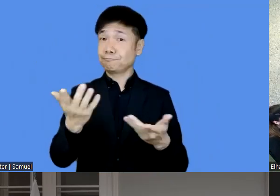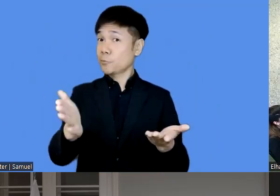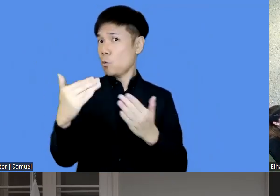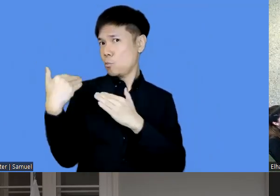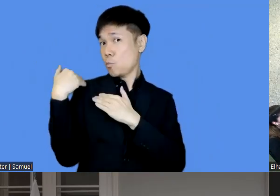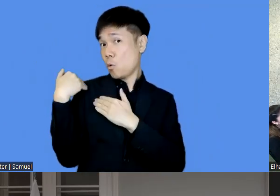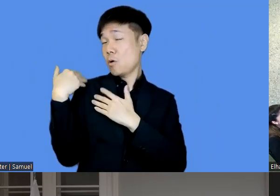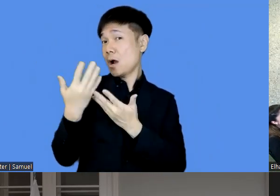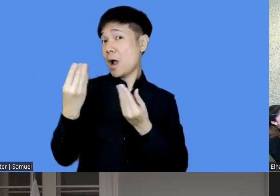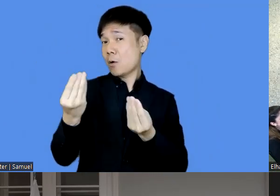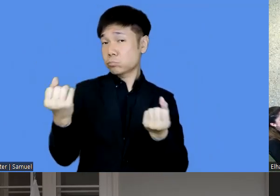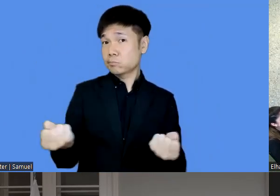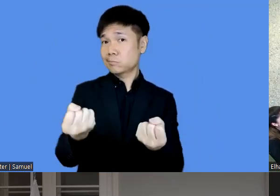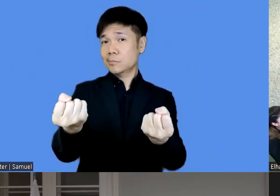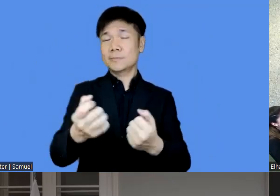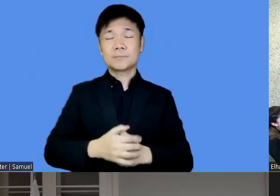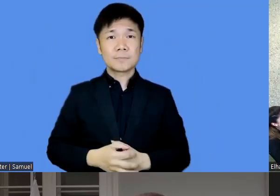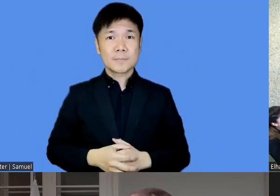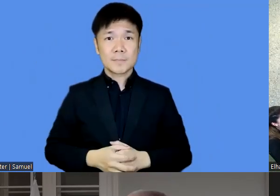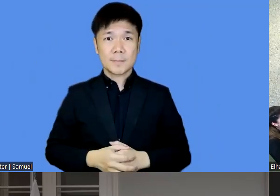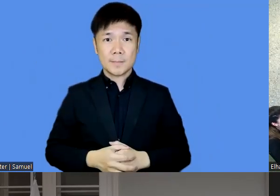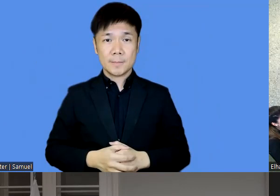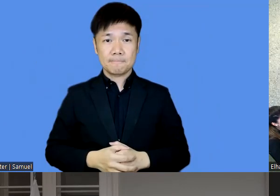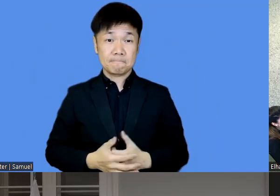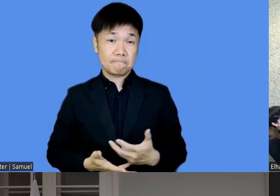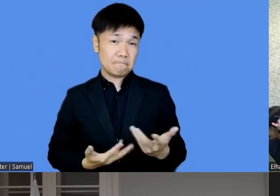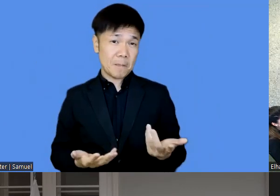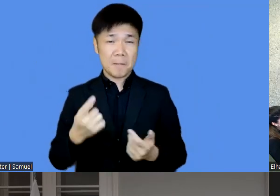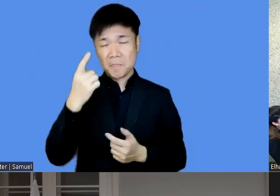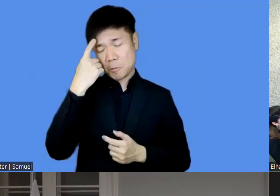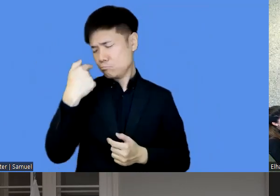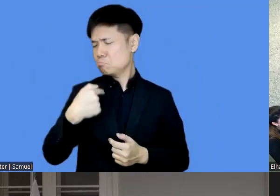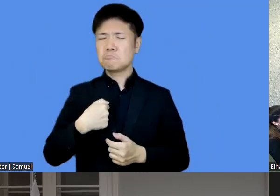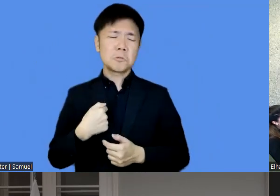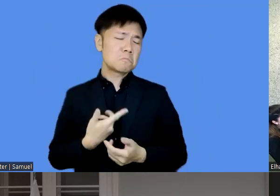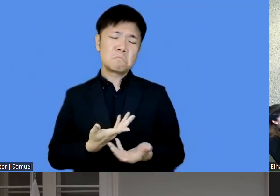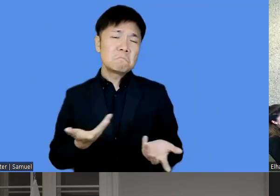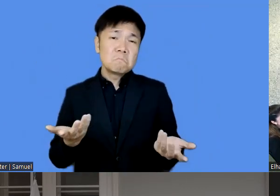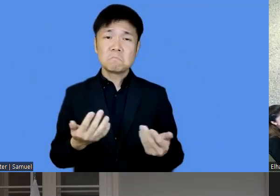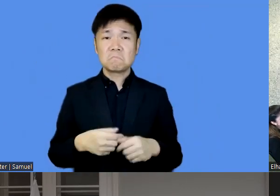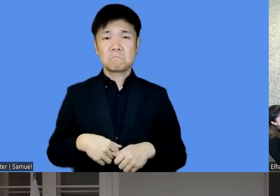Even someone thinking they don't have important decision-making power, I think they can still